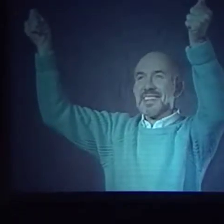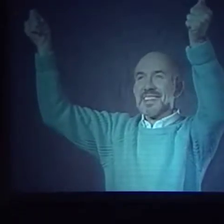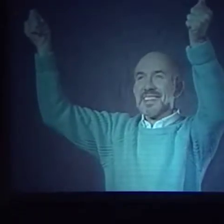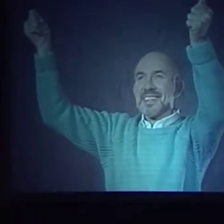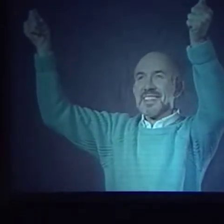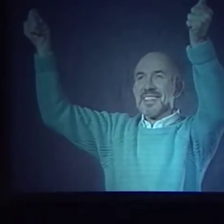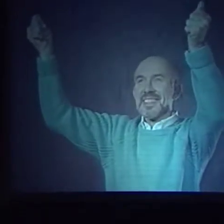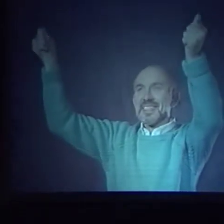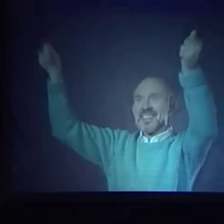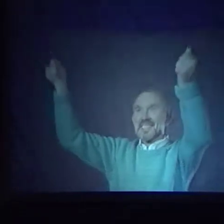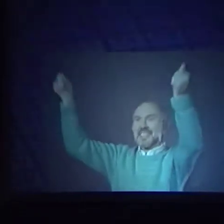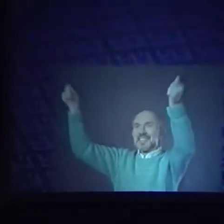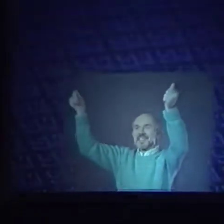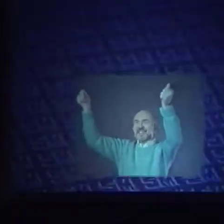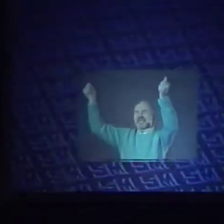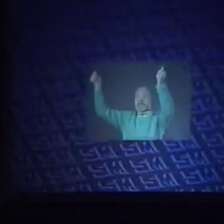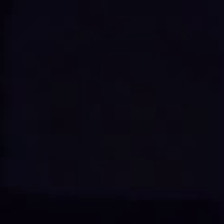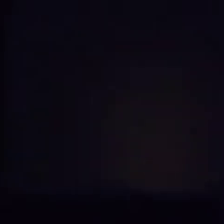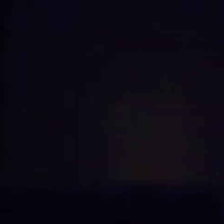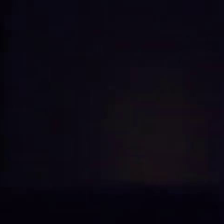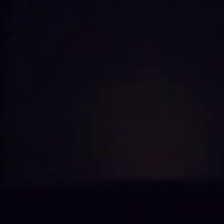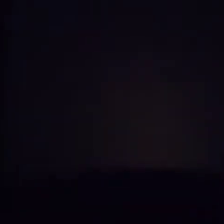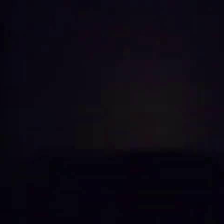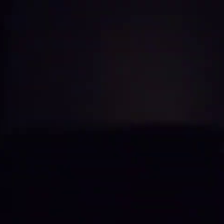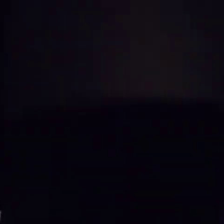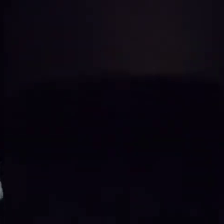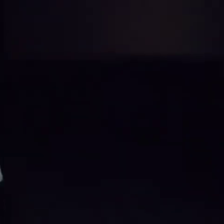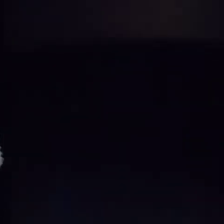TO THE POINT WHERE THE BALLOON IS NO LONGER SEEN.